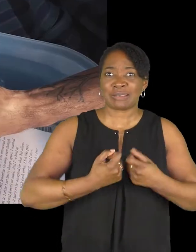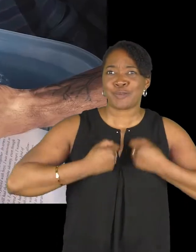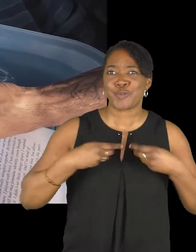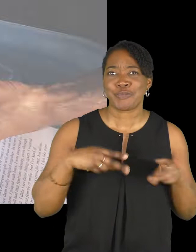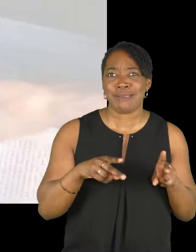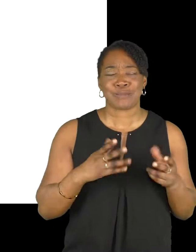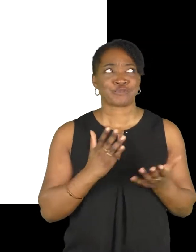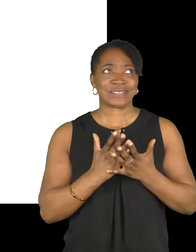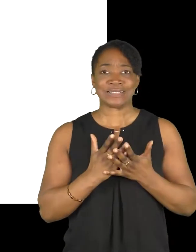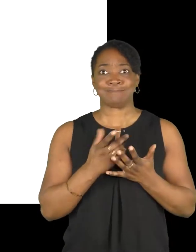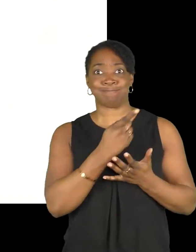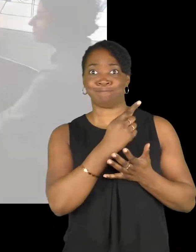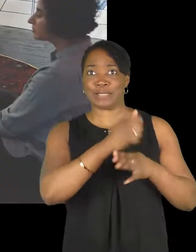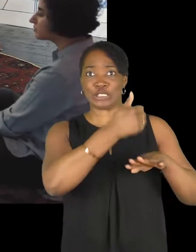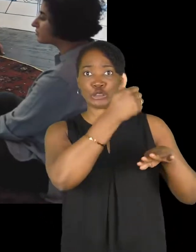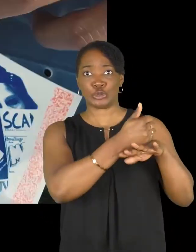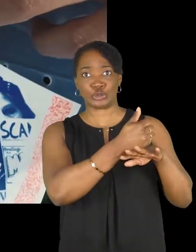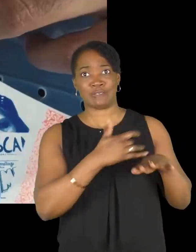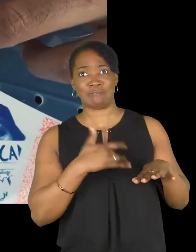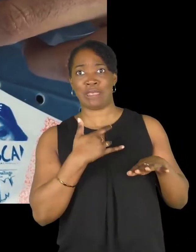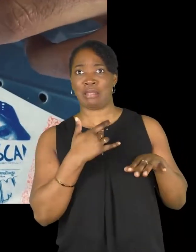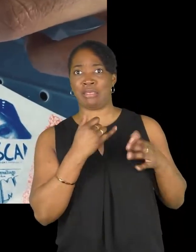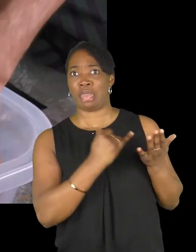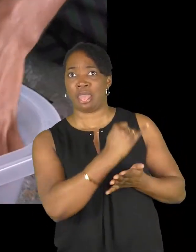and then it ends up kind of undermining the institution…I’m